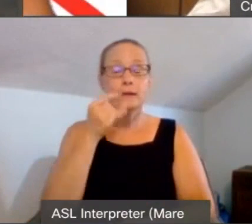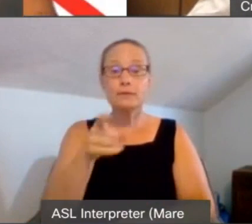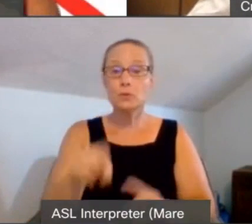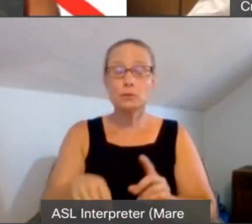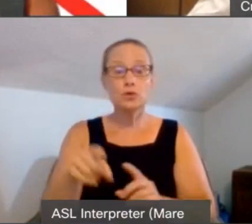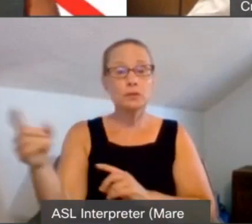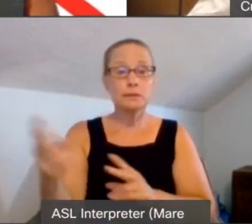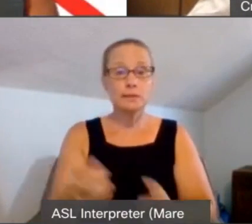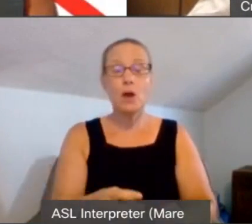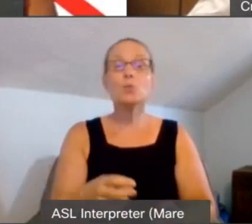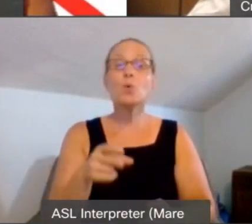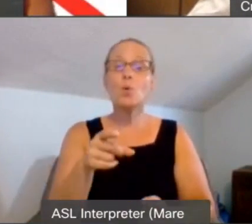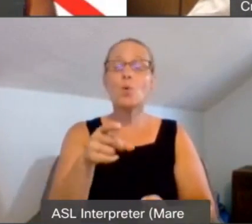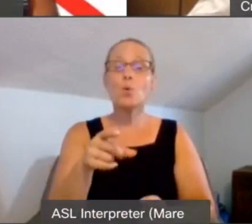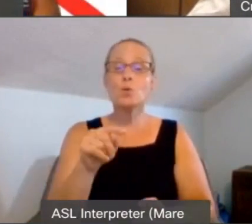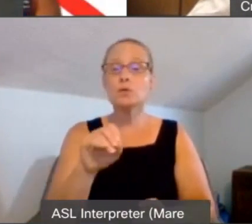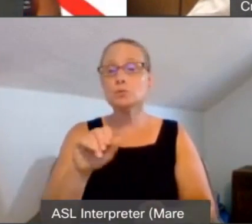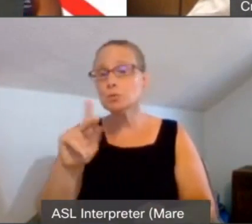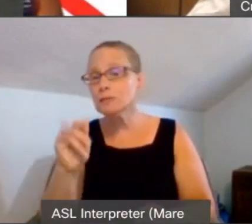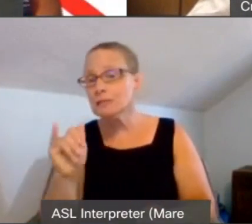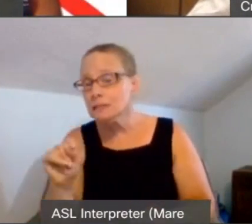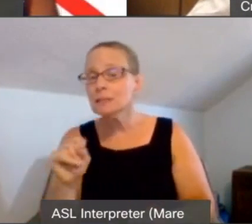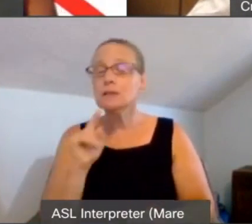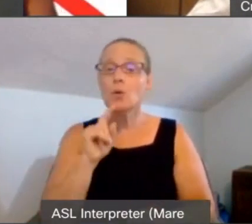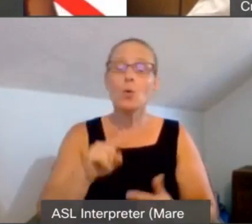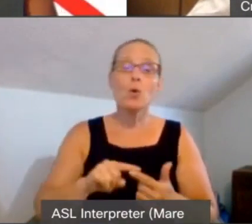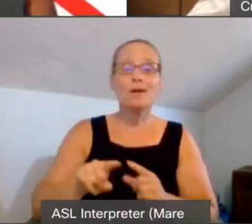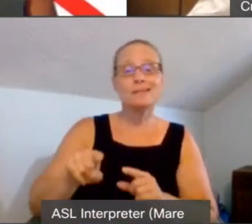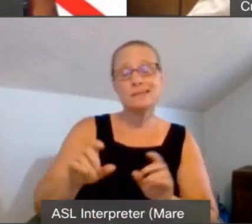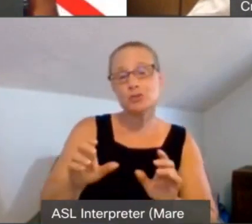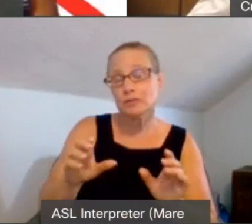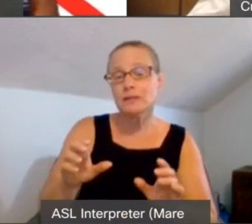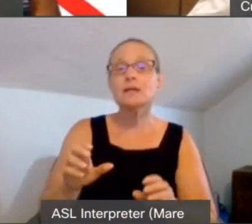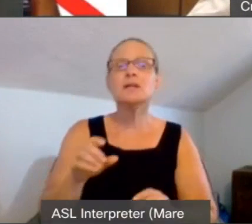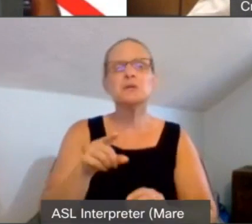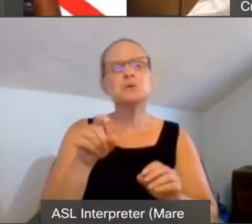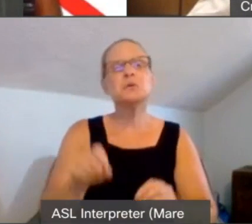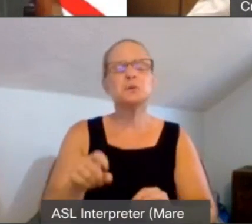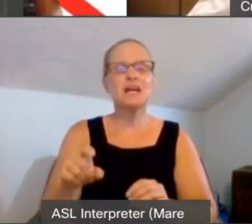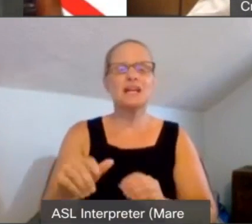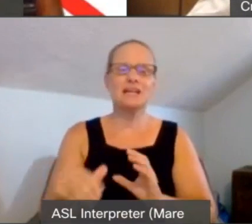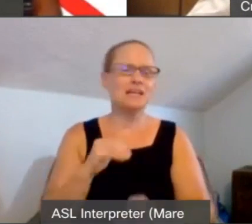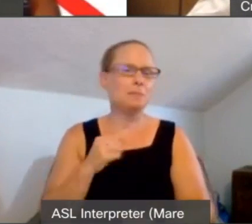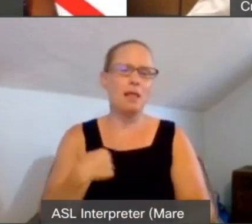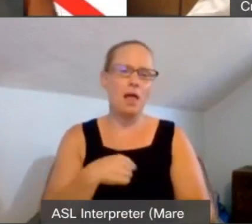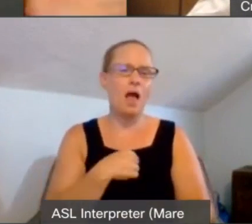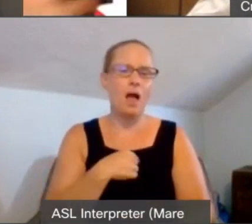to download the toolkit or the webinar attendance certificate, you can just email us at PRA